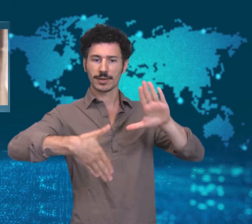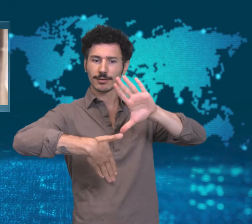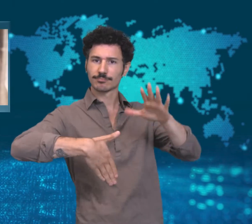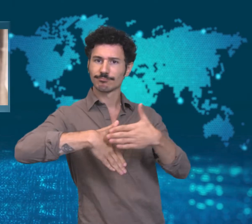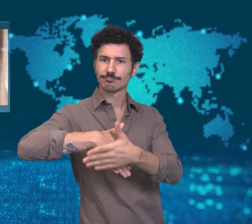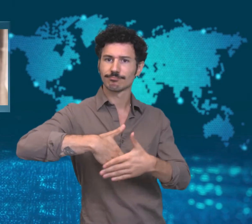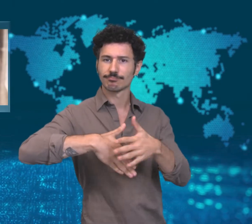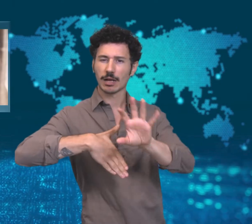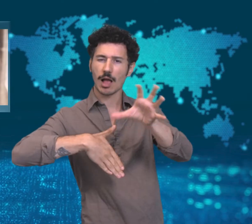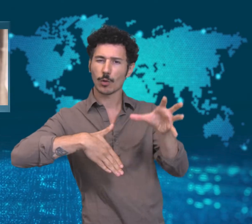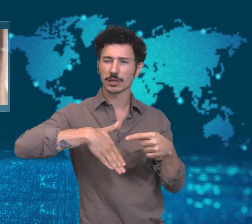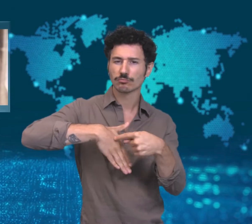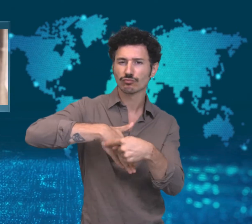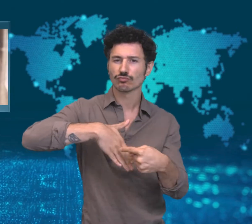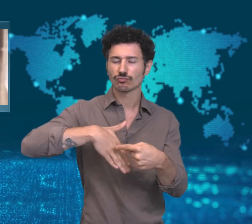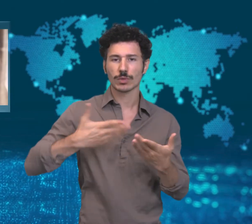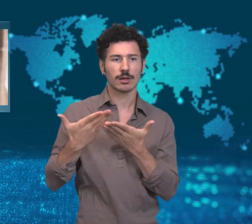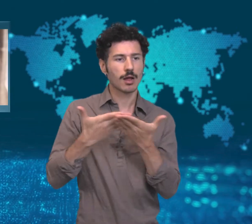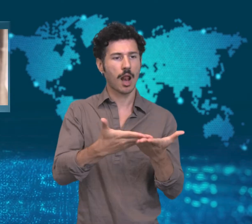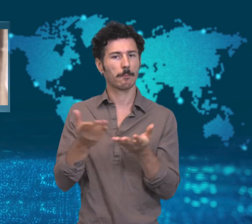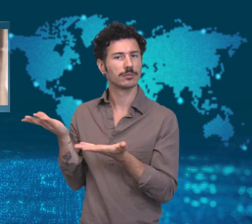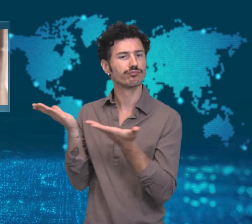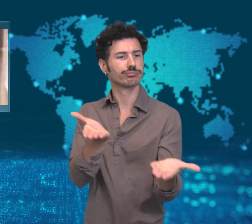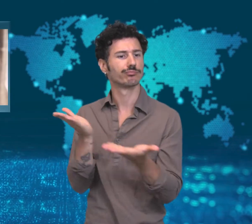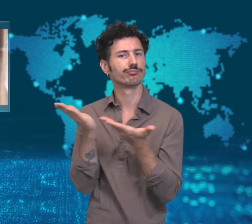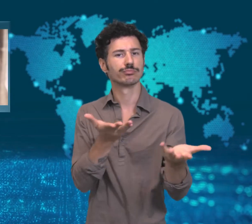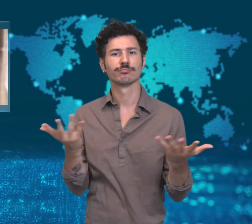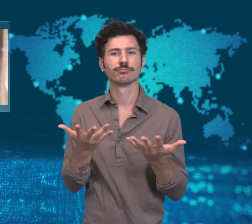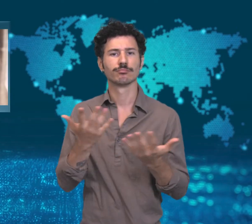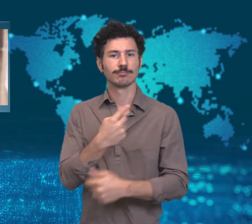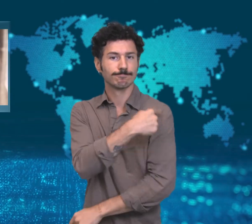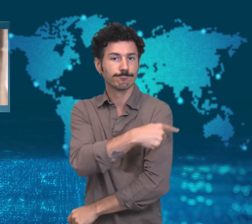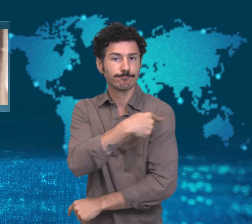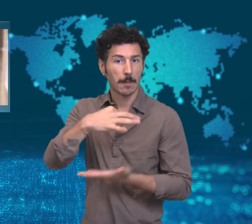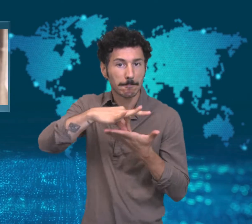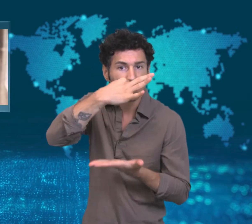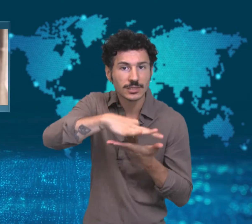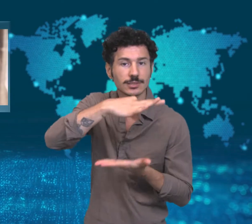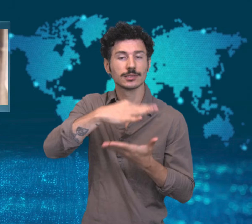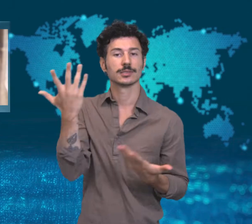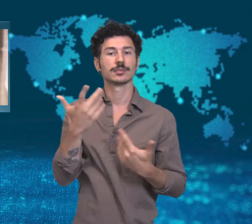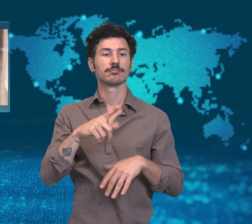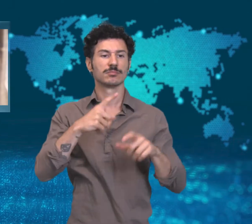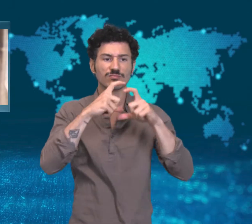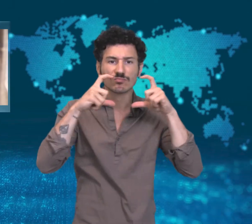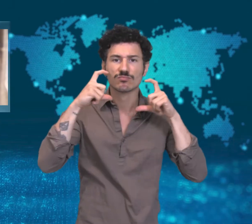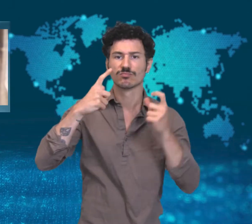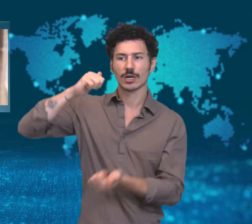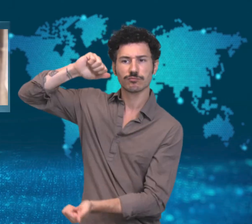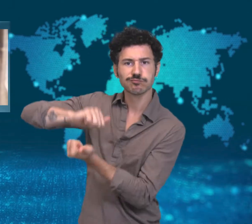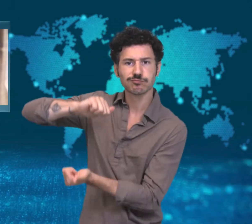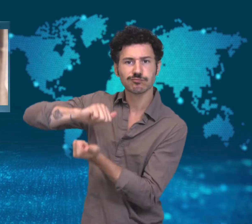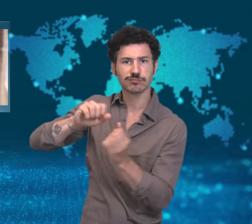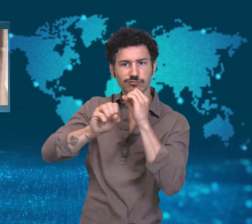China has also provided other aid to Latin American countries,